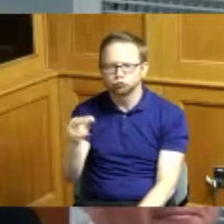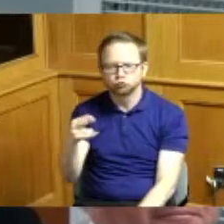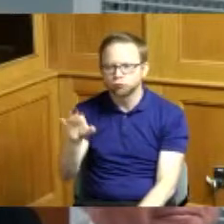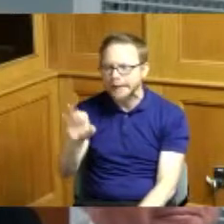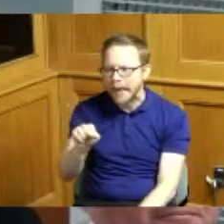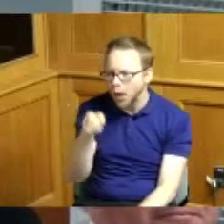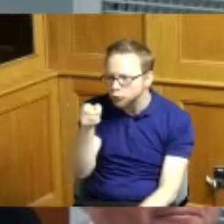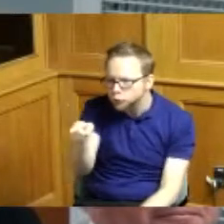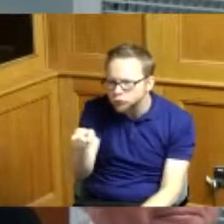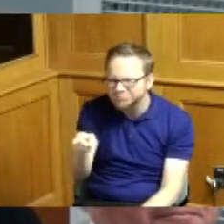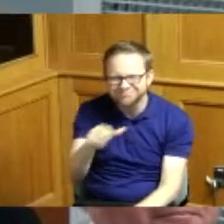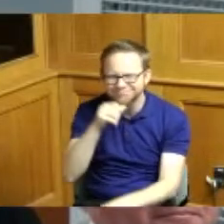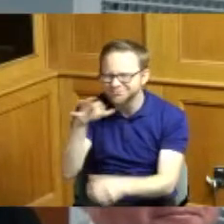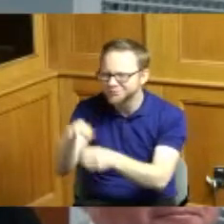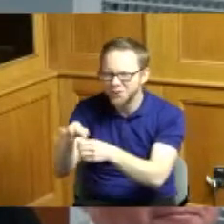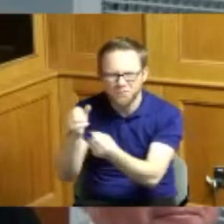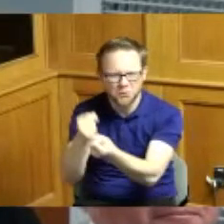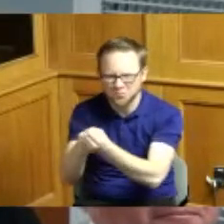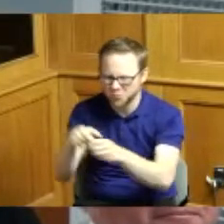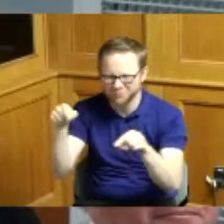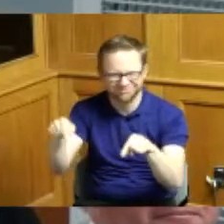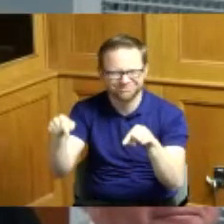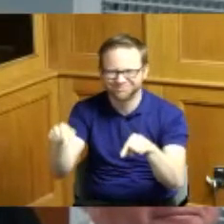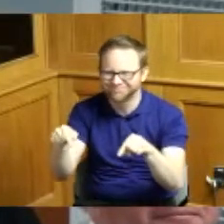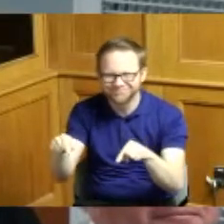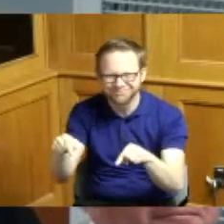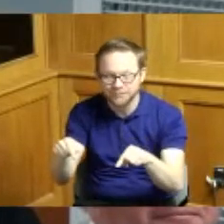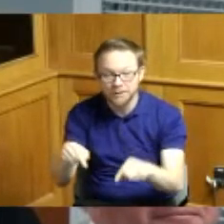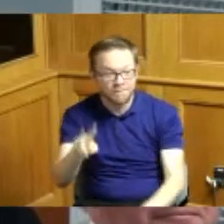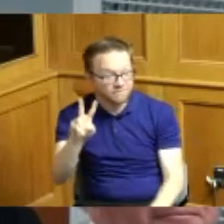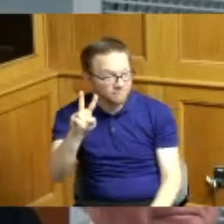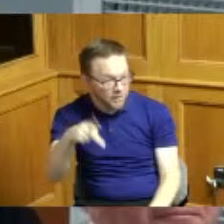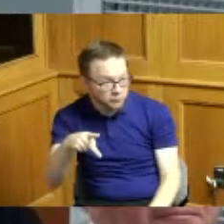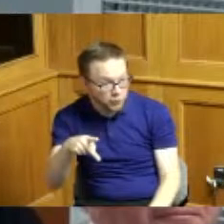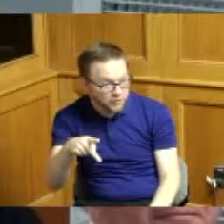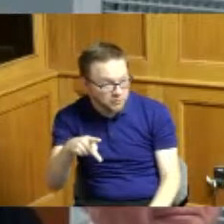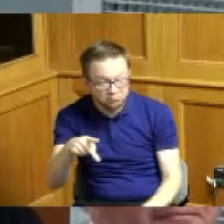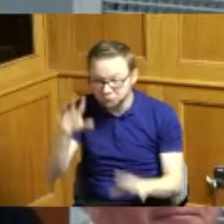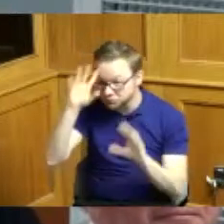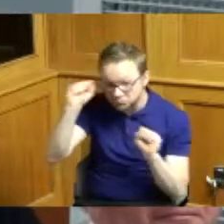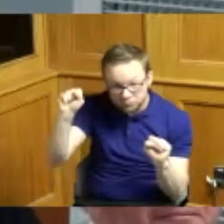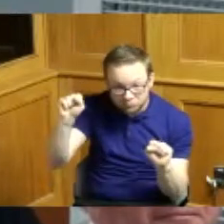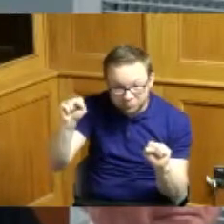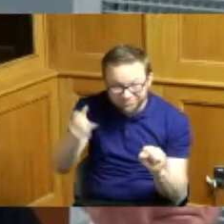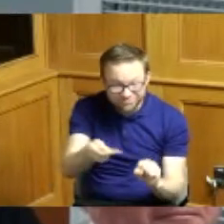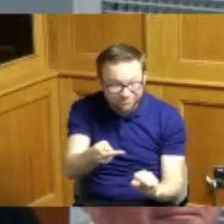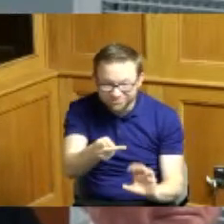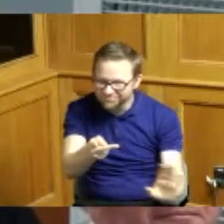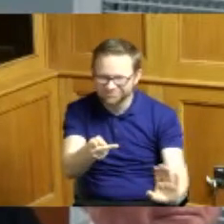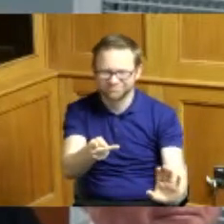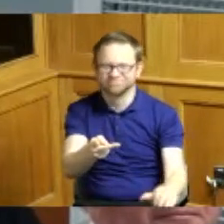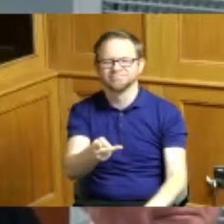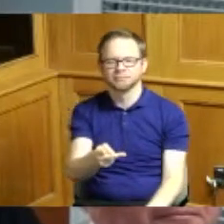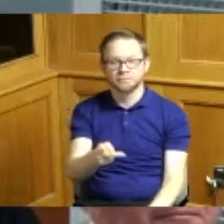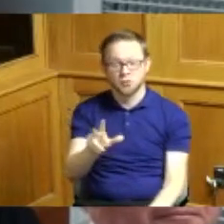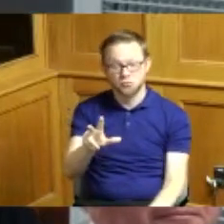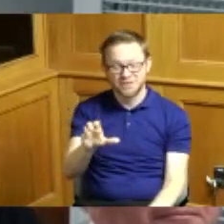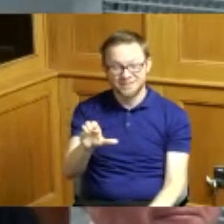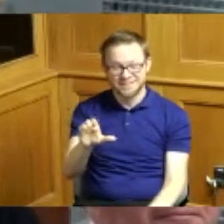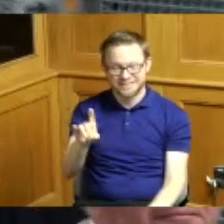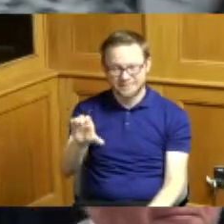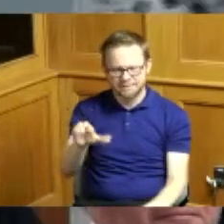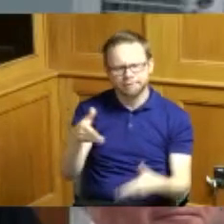sure y'all don't vote on this Miss Vice President and President so that 3CDC and Port Authority